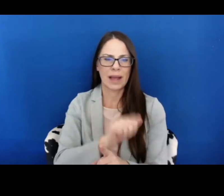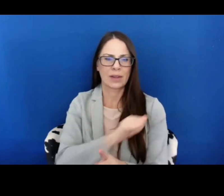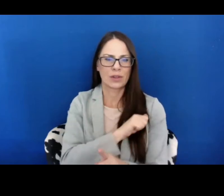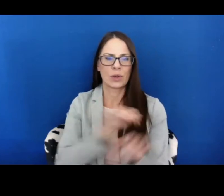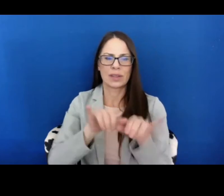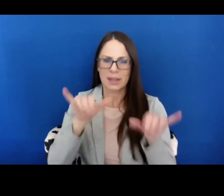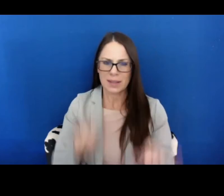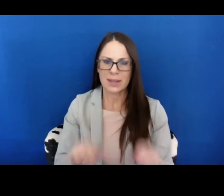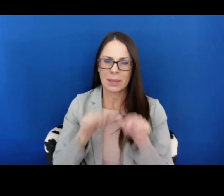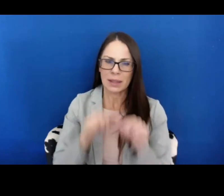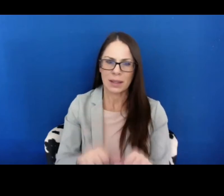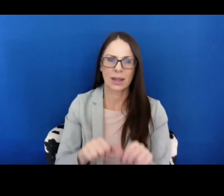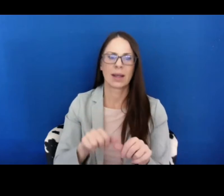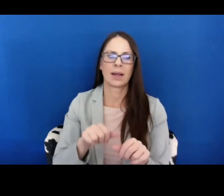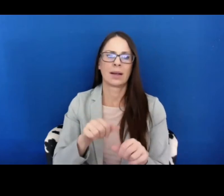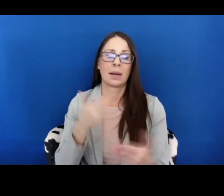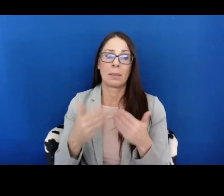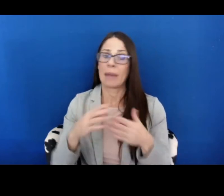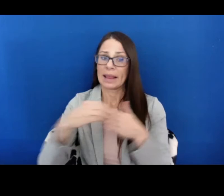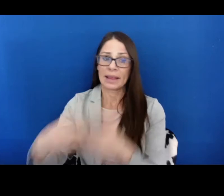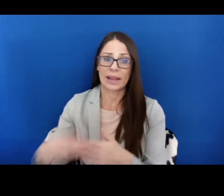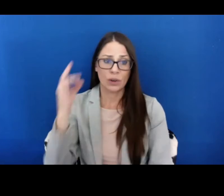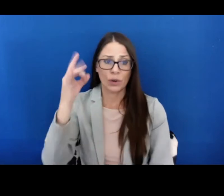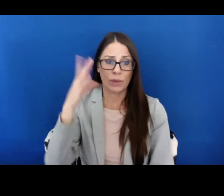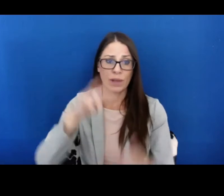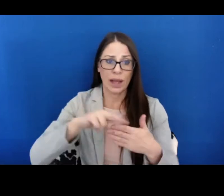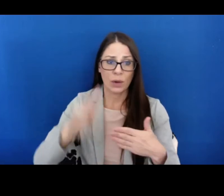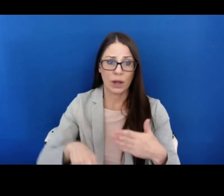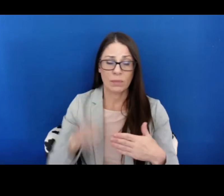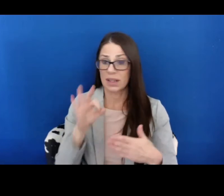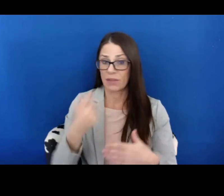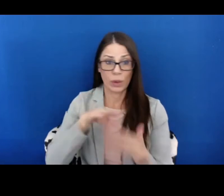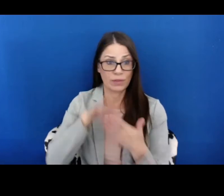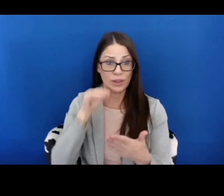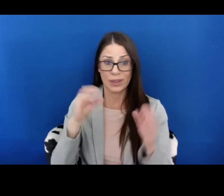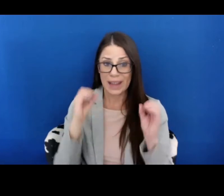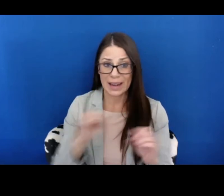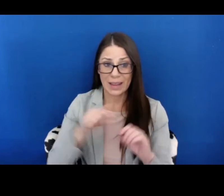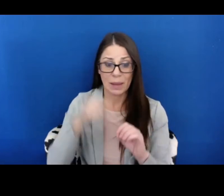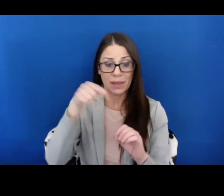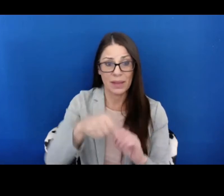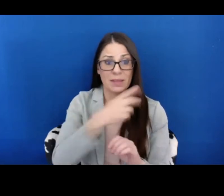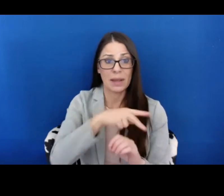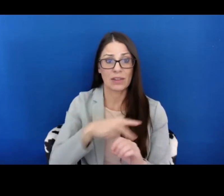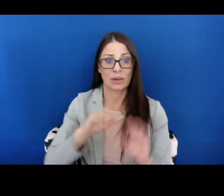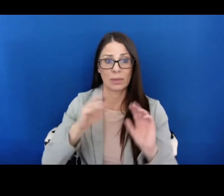might lead to horrific outcomes. 15:26:43 If we have learned anything about this patient population from triage practices in the pandemic.